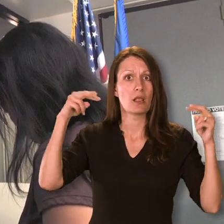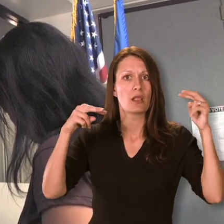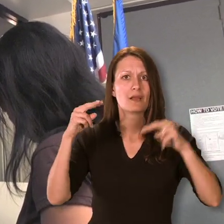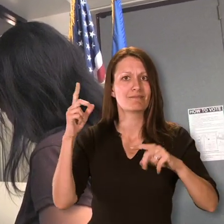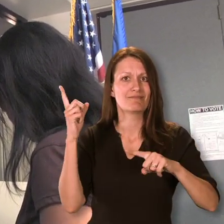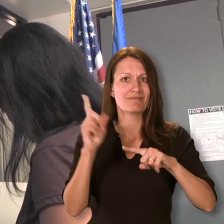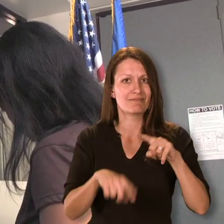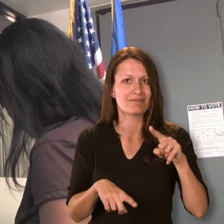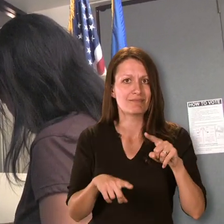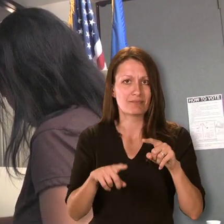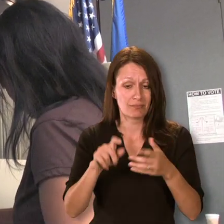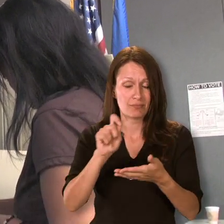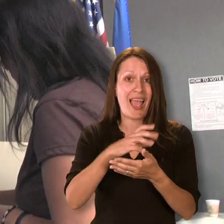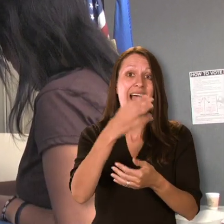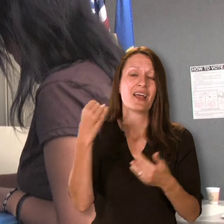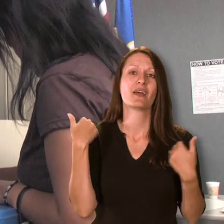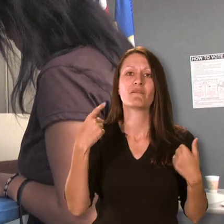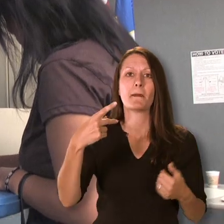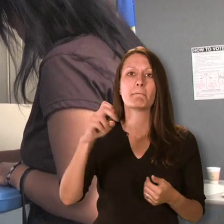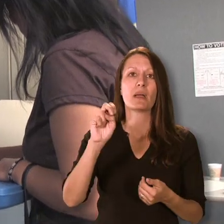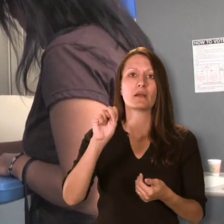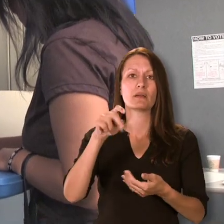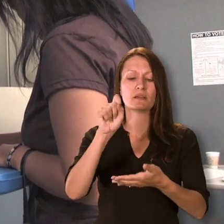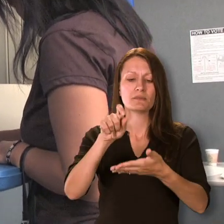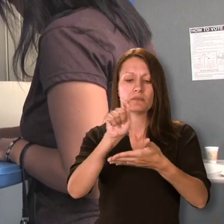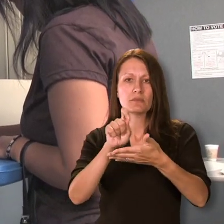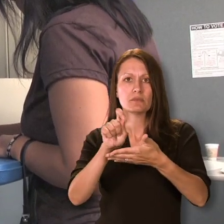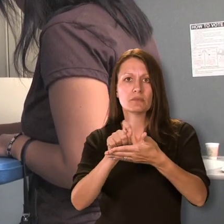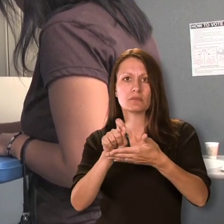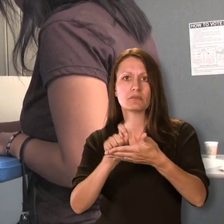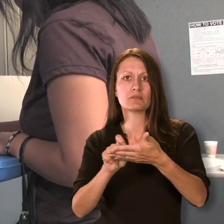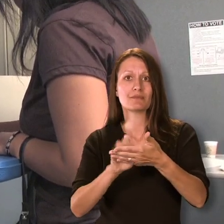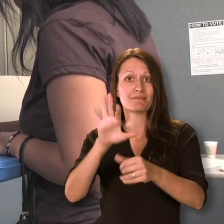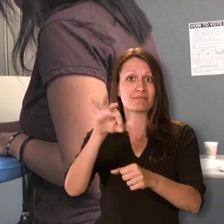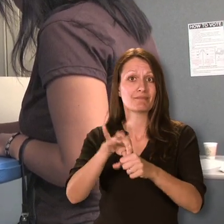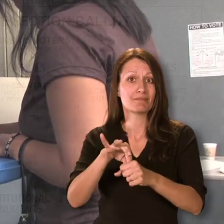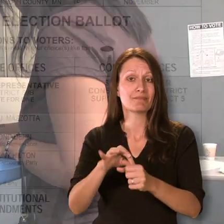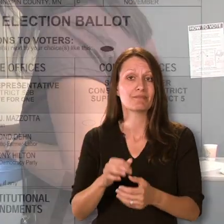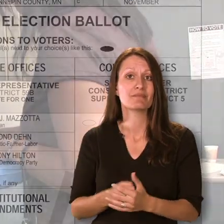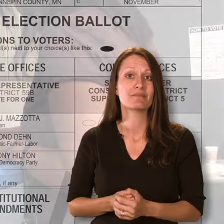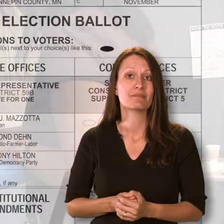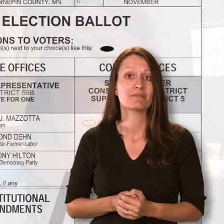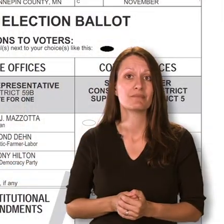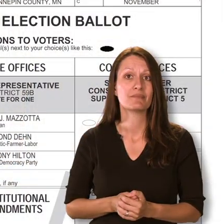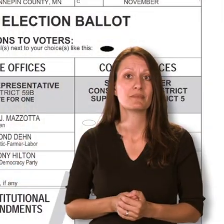that you can use to complete your ballot.